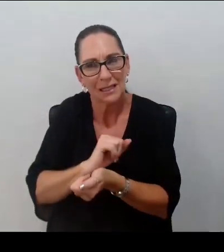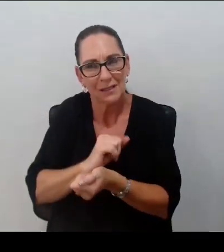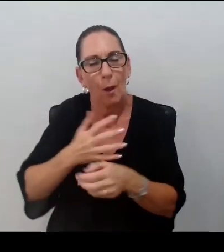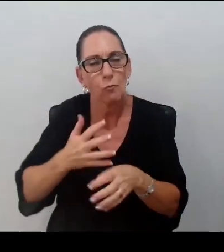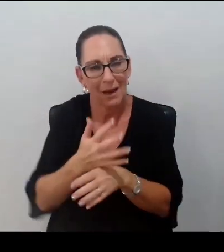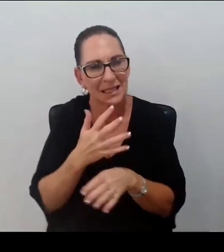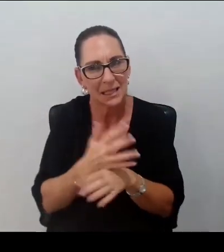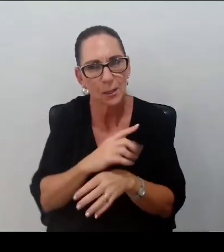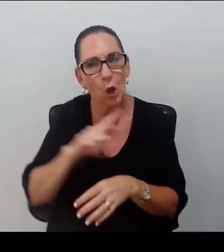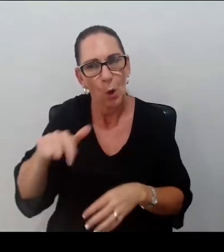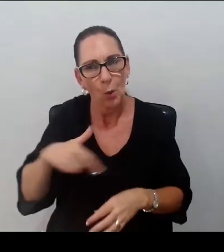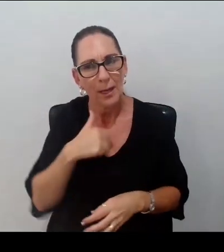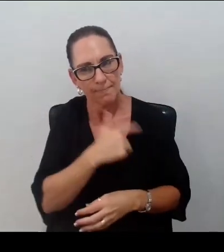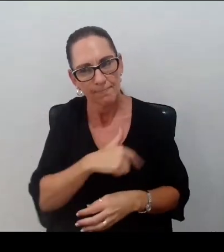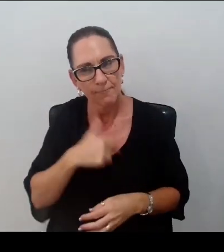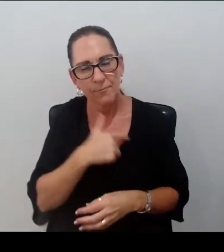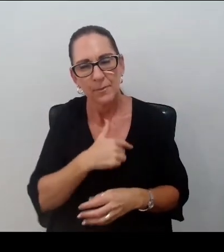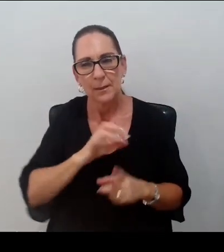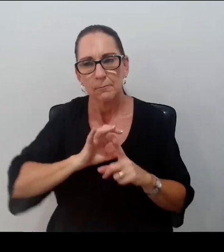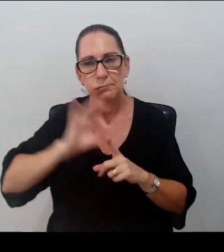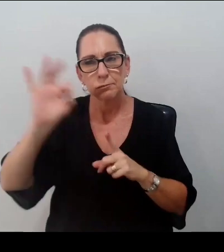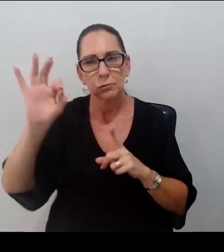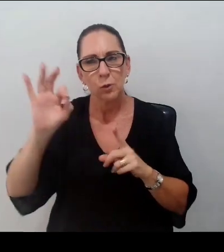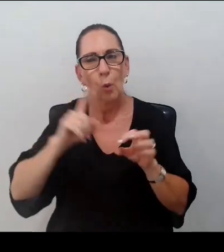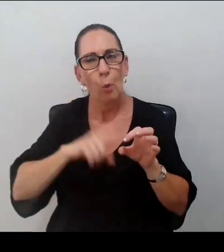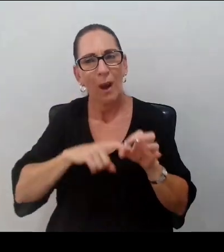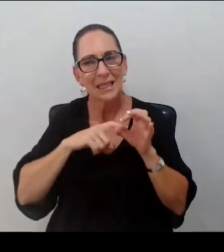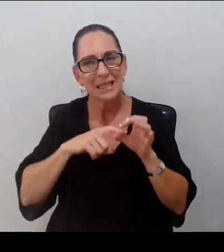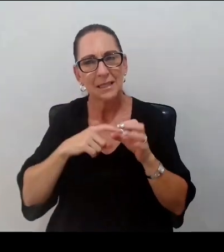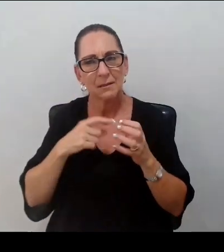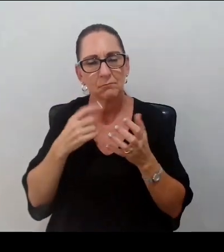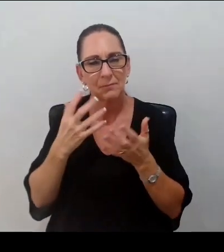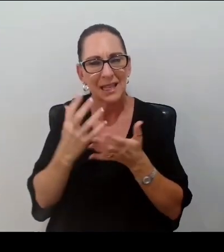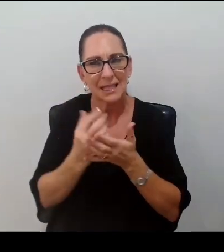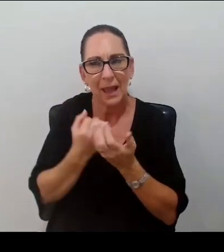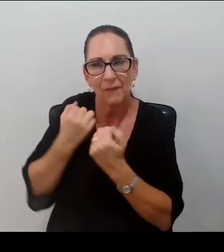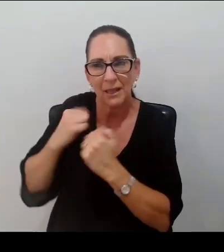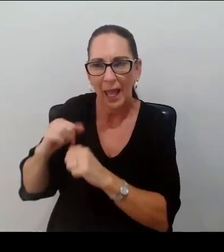quality and safeguards to ensure safe and supportive environments that respect the